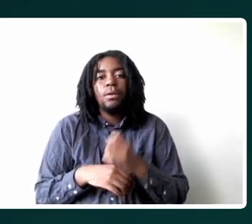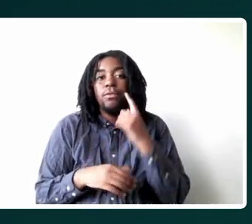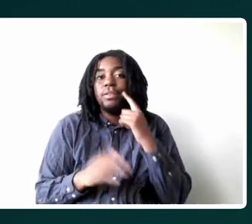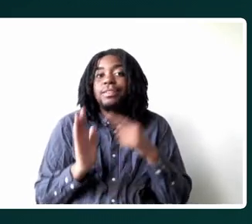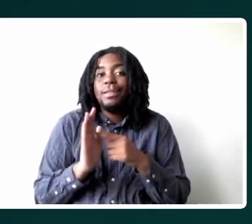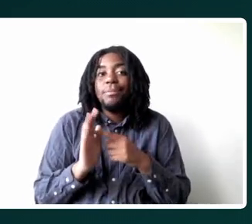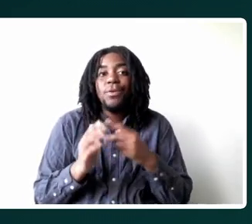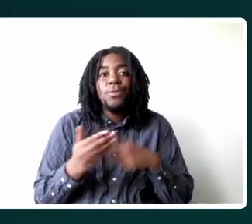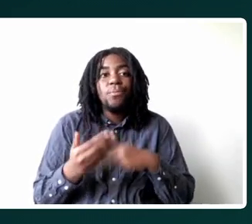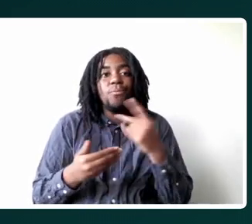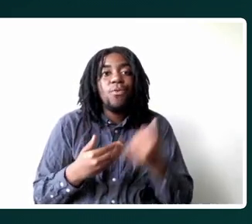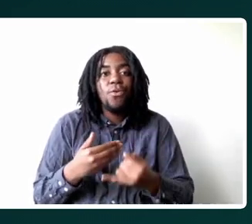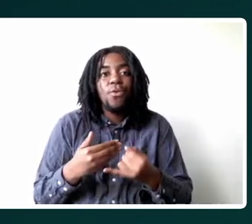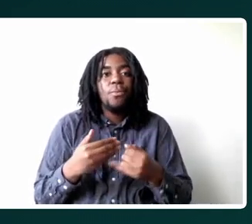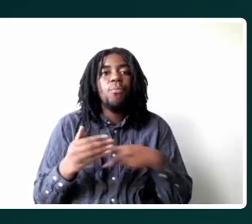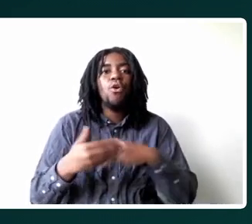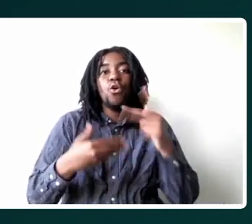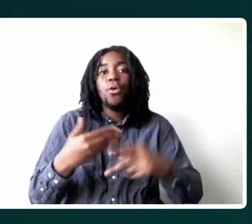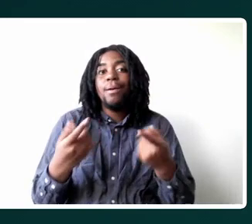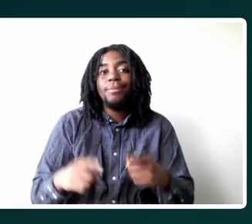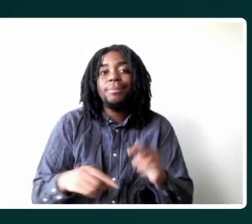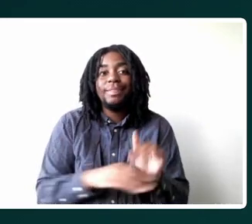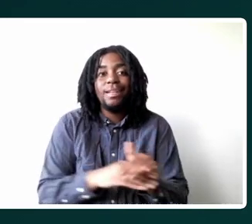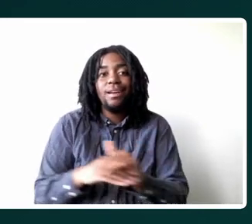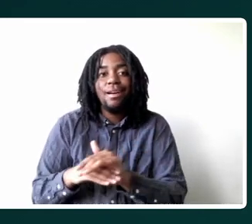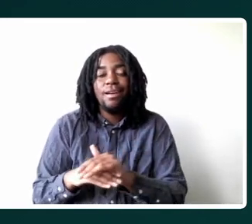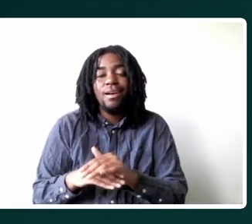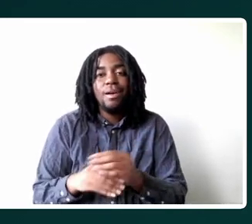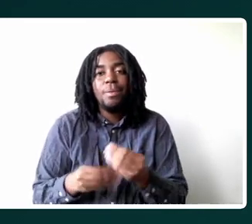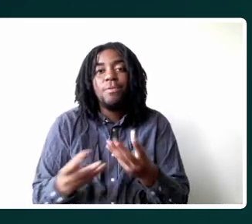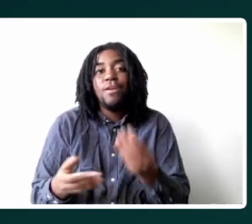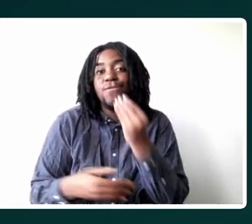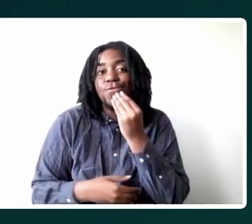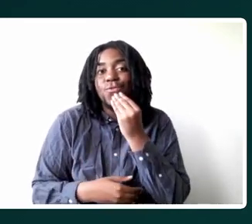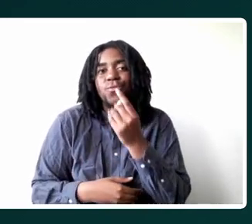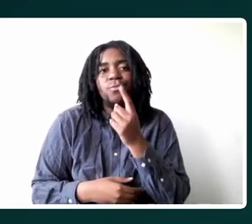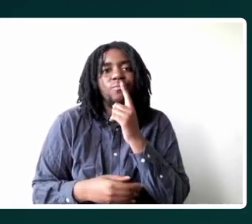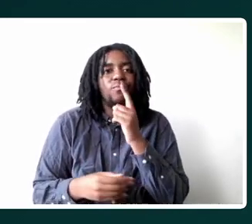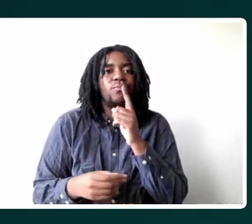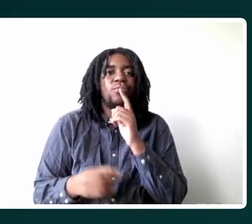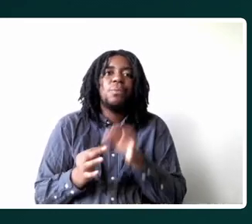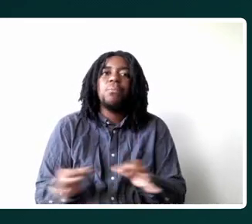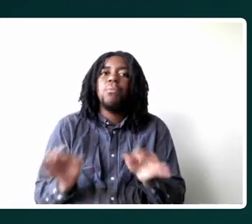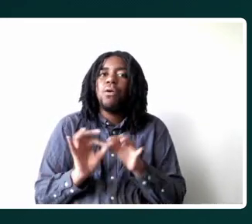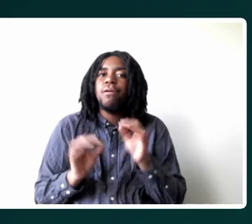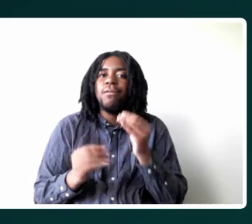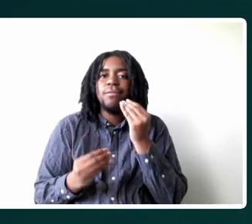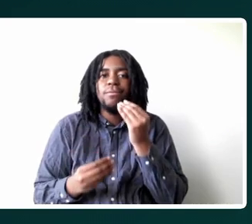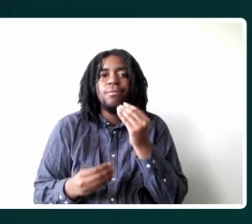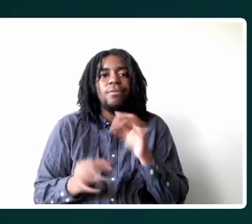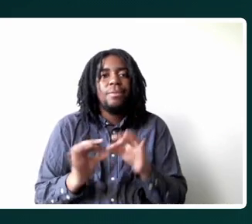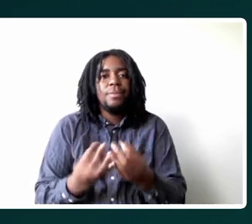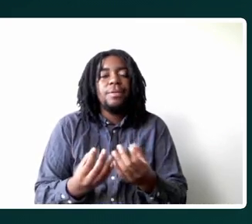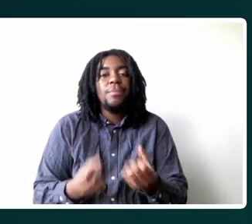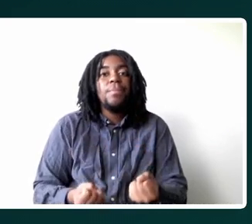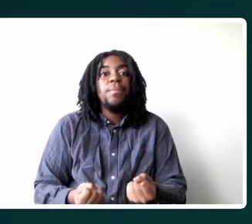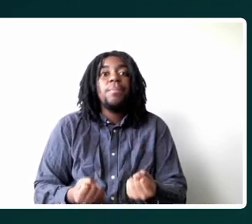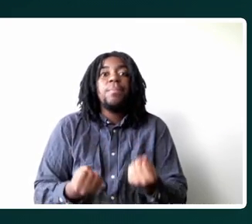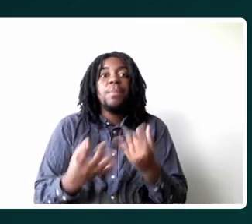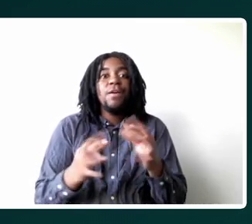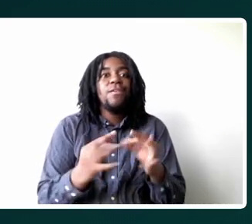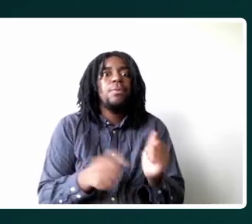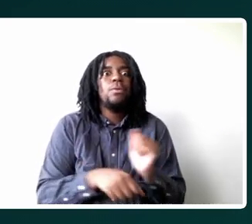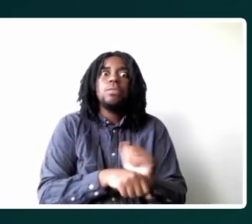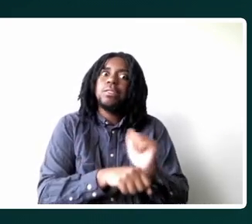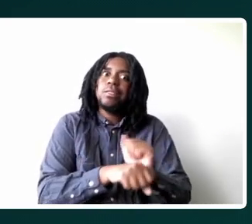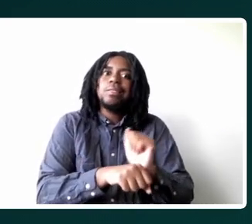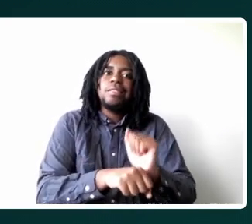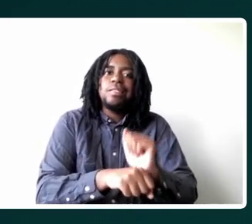food is very, very important for families. Many work very hard and having them go to a workshop